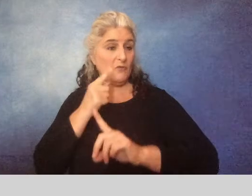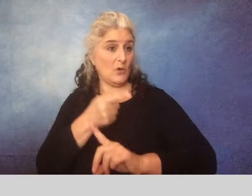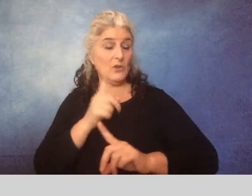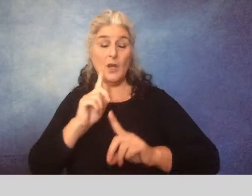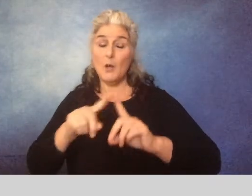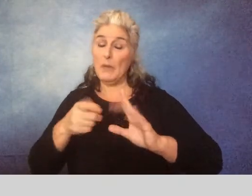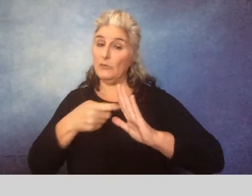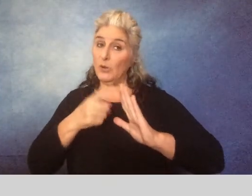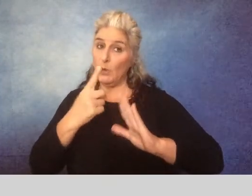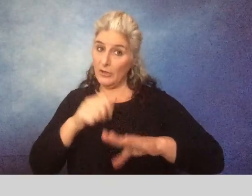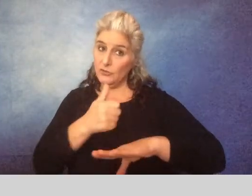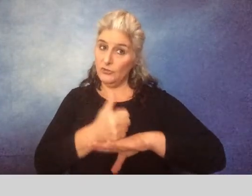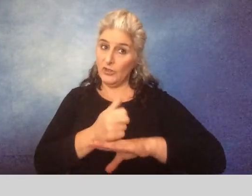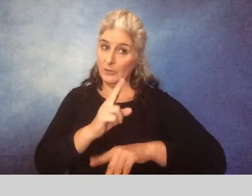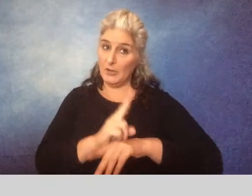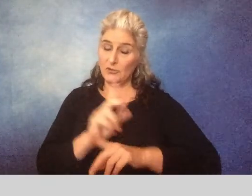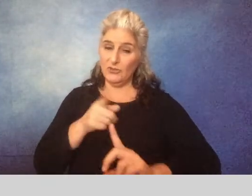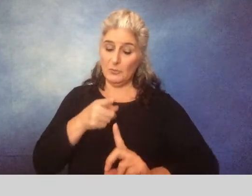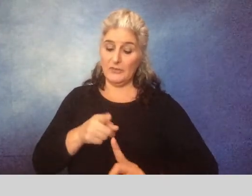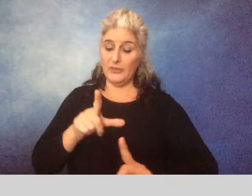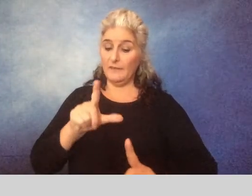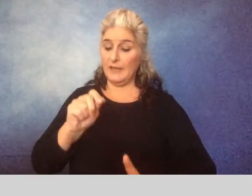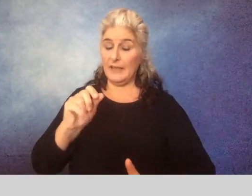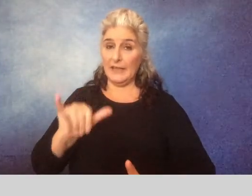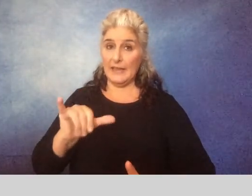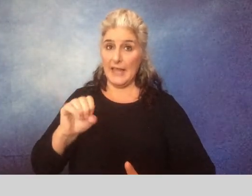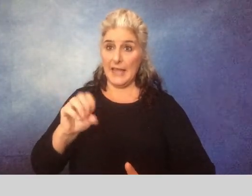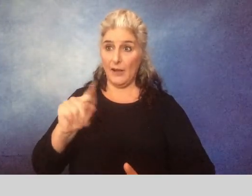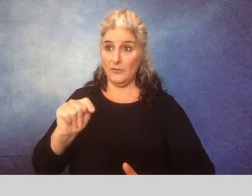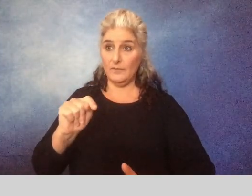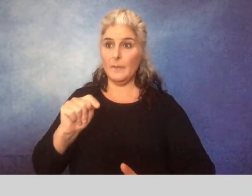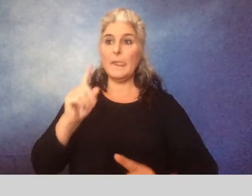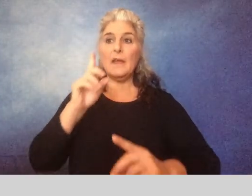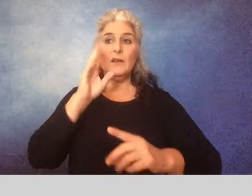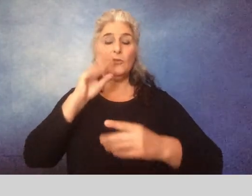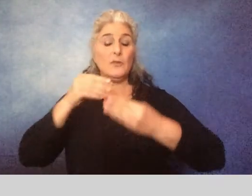In your project, you need your Cargo.toml file which is needed for rust.